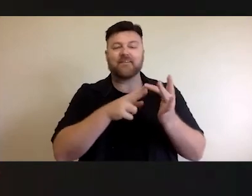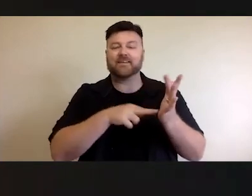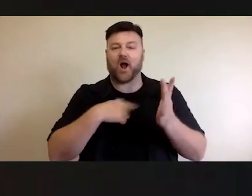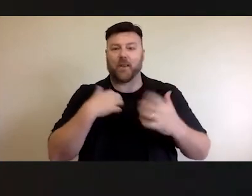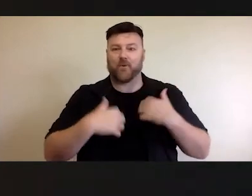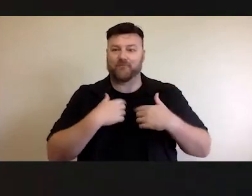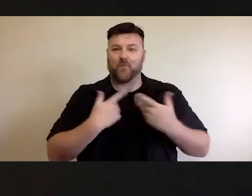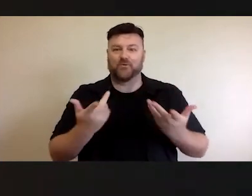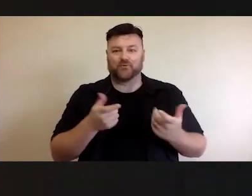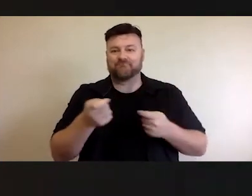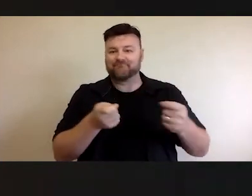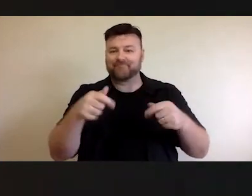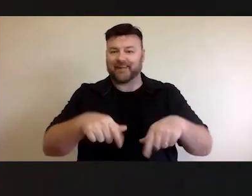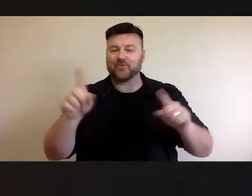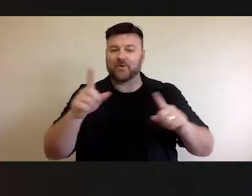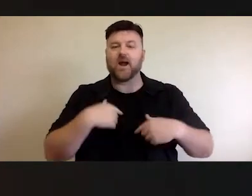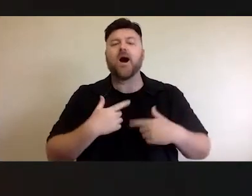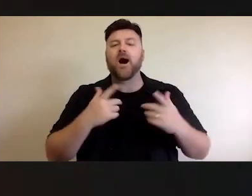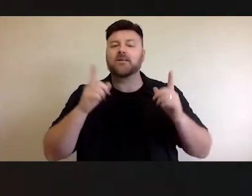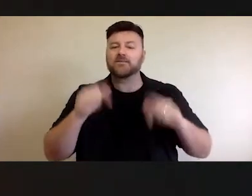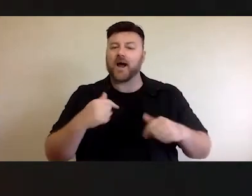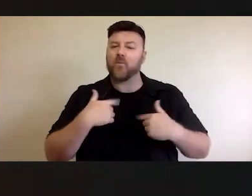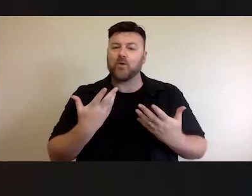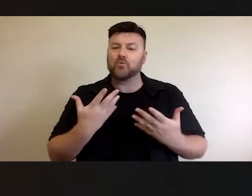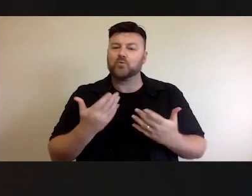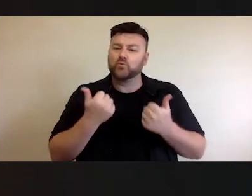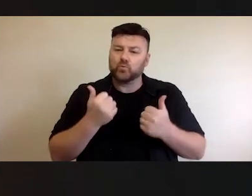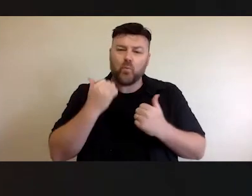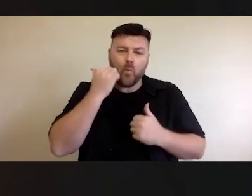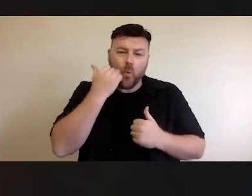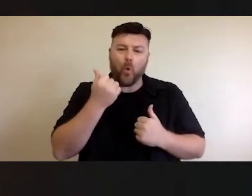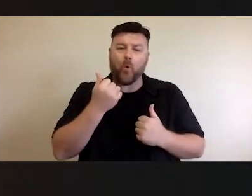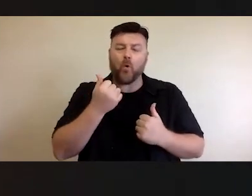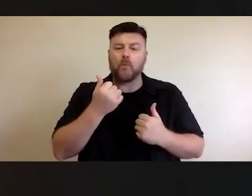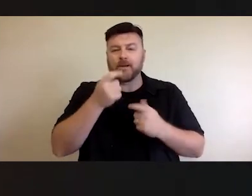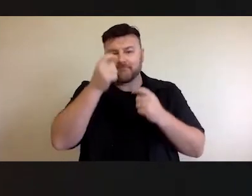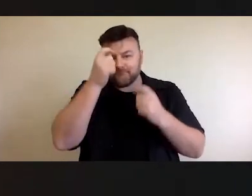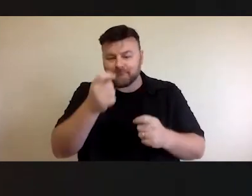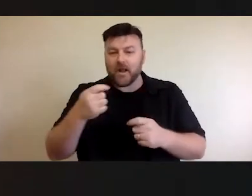I would like to start by warmly acknowledging the traditional owners of countries throughout